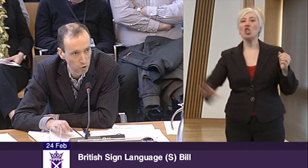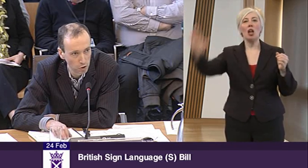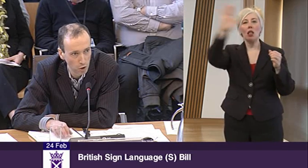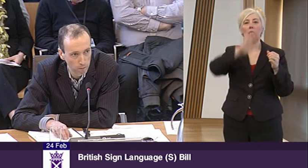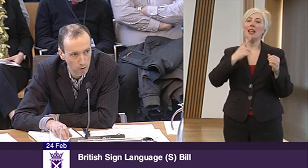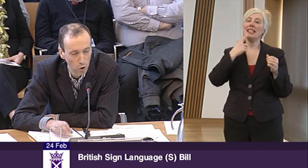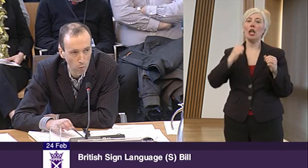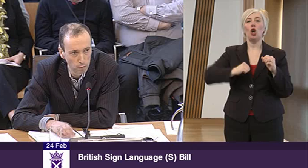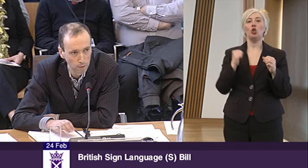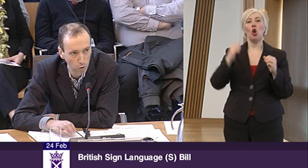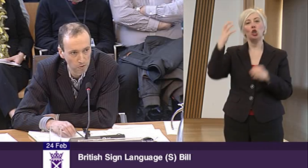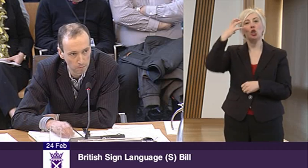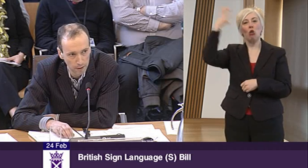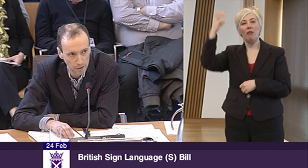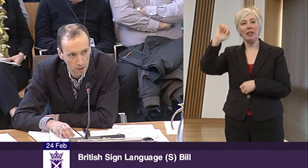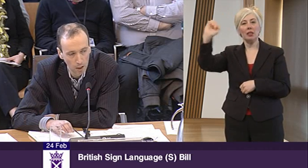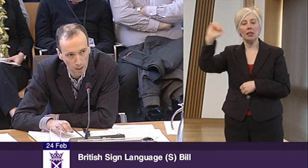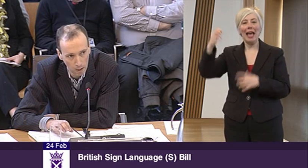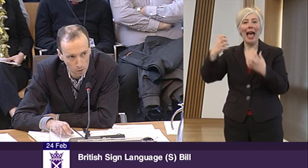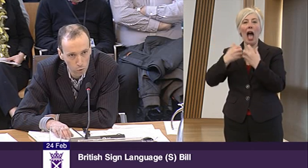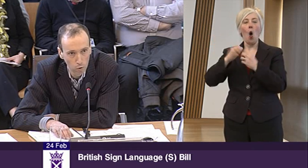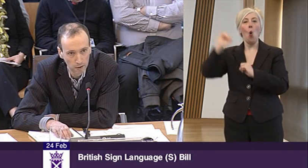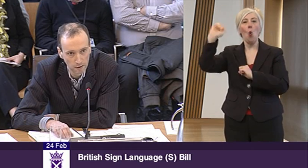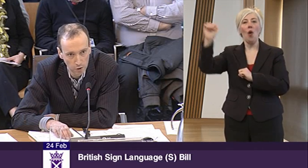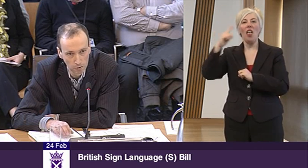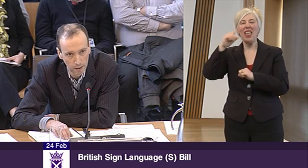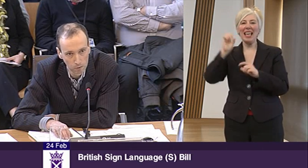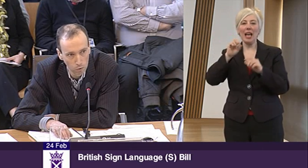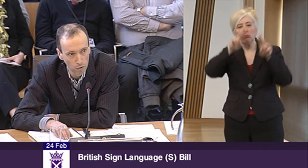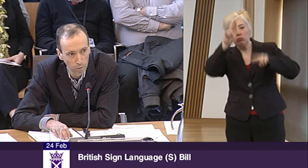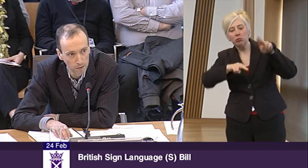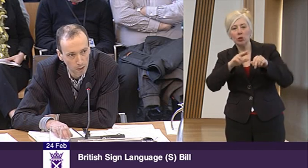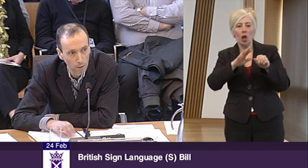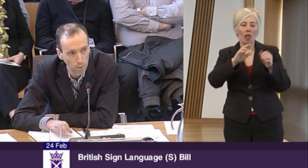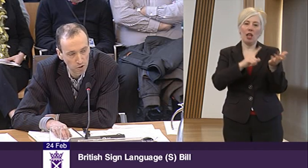organisation such as the Scottish Government would appraise the performance of local organisations